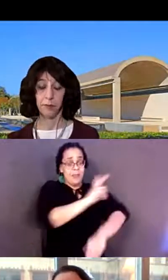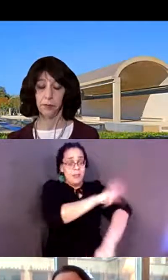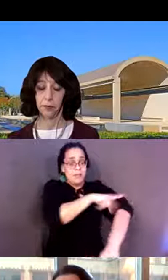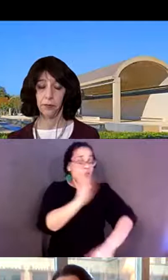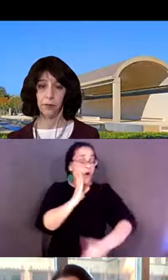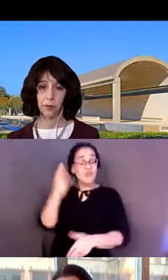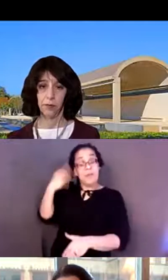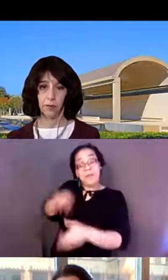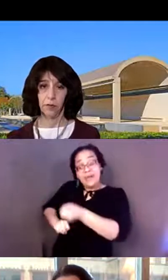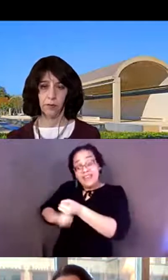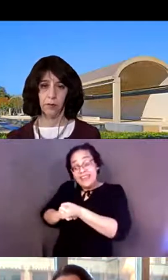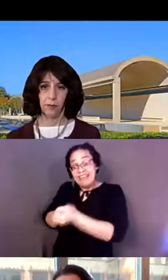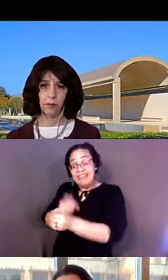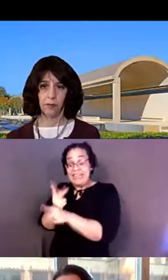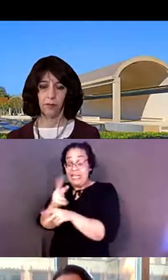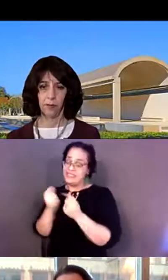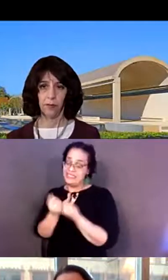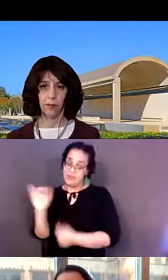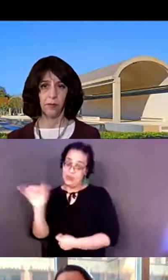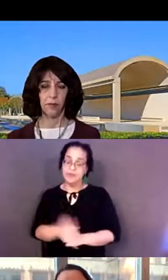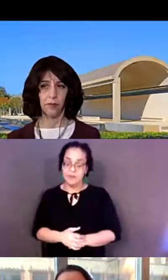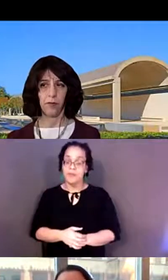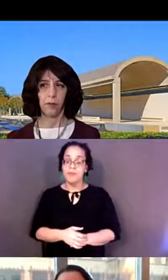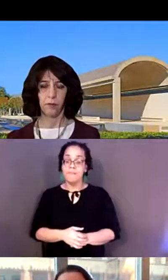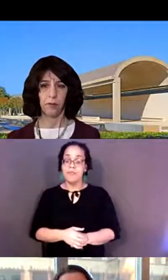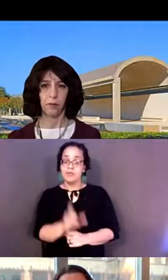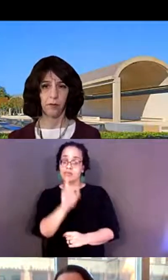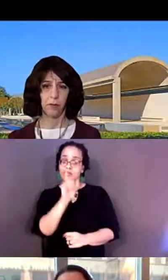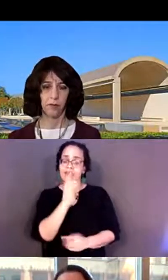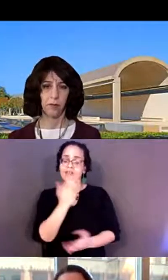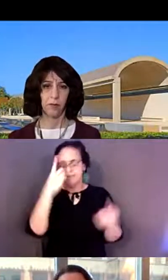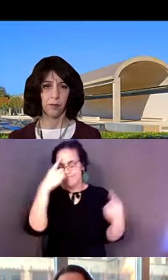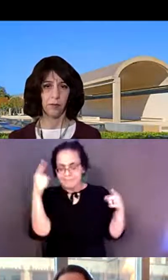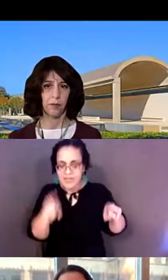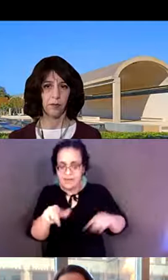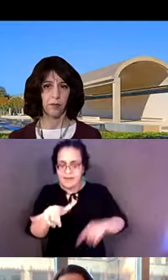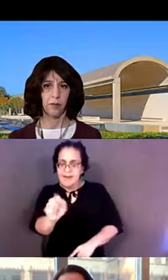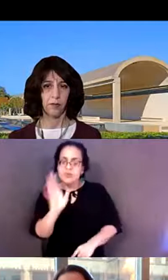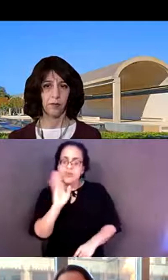help that patient, and so there's some real great consensus that yes, we need to